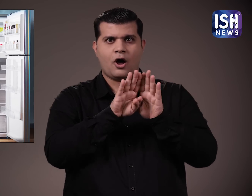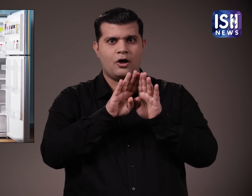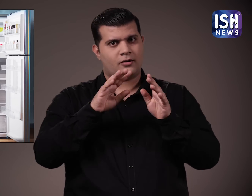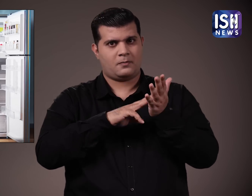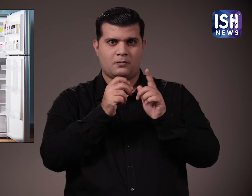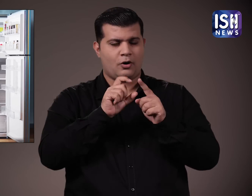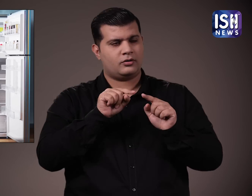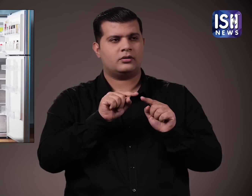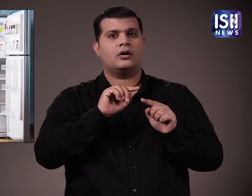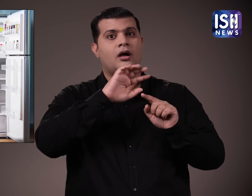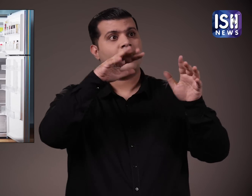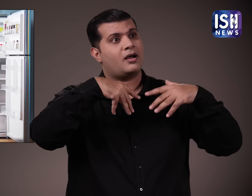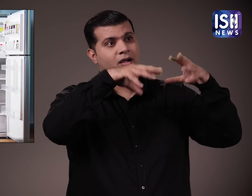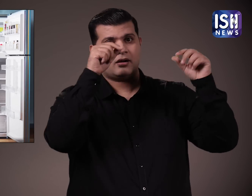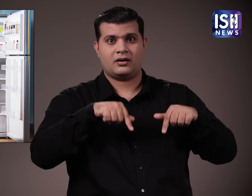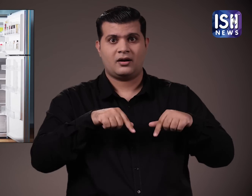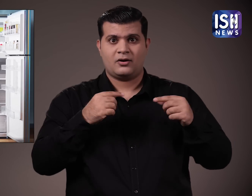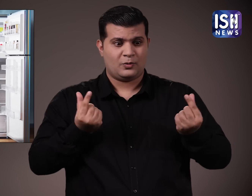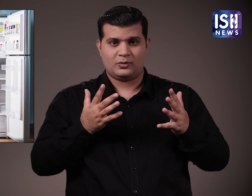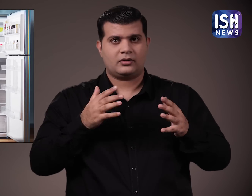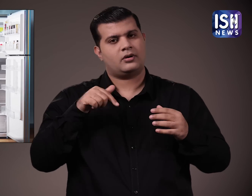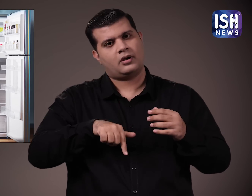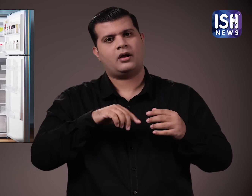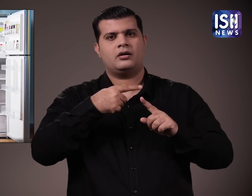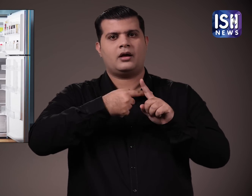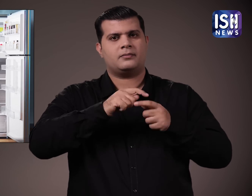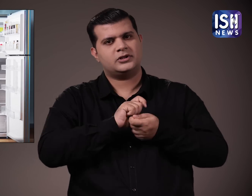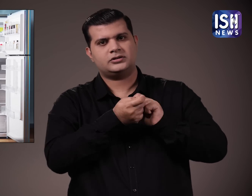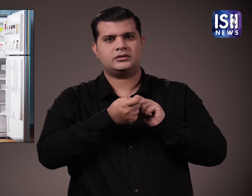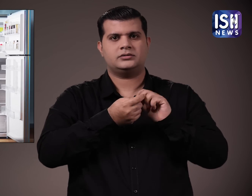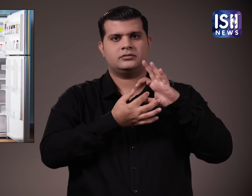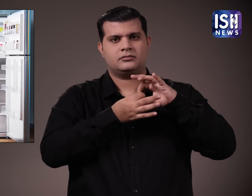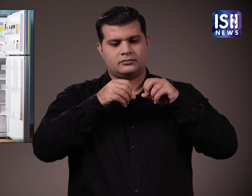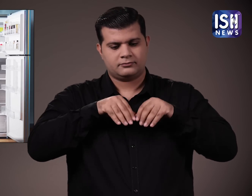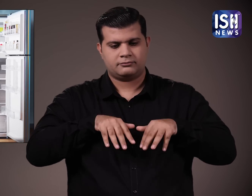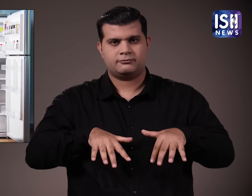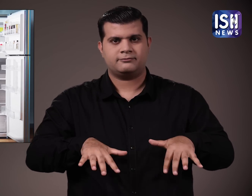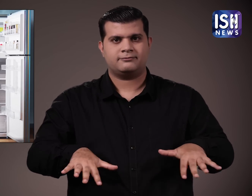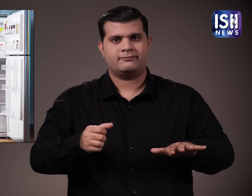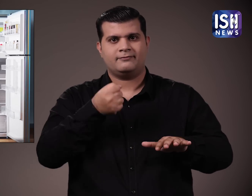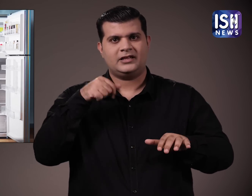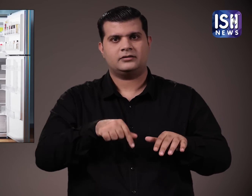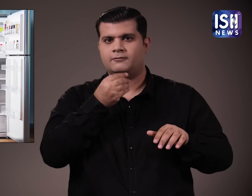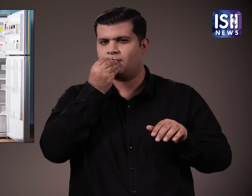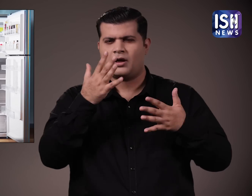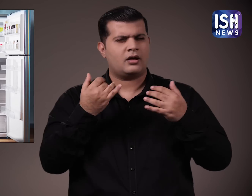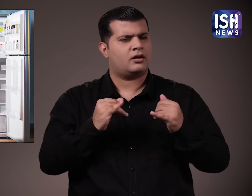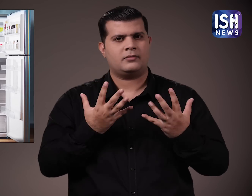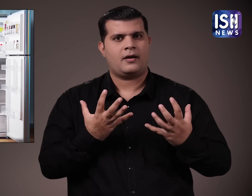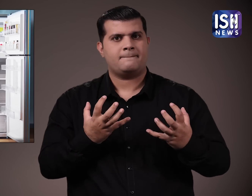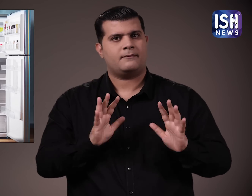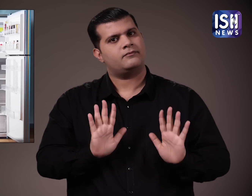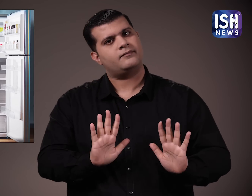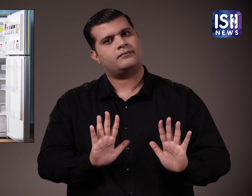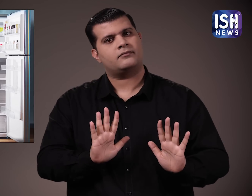Before going on a holiday, if the mode is turned on, the temperature changes automatically to preserve the food.